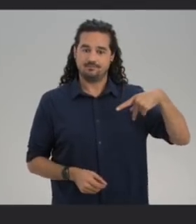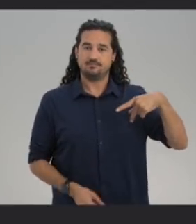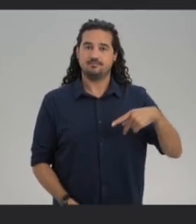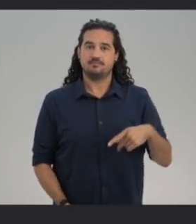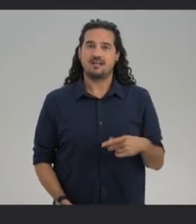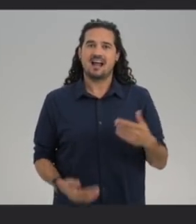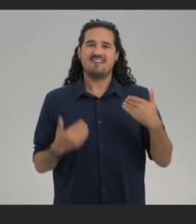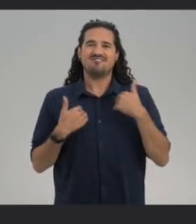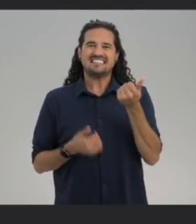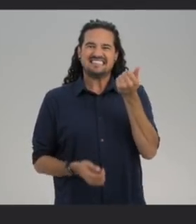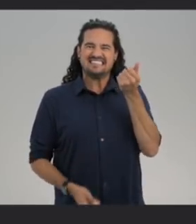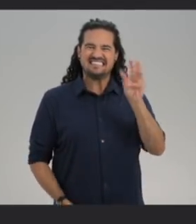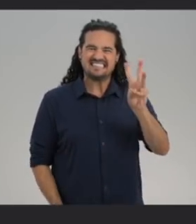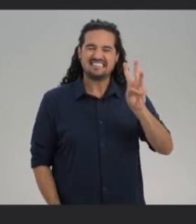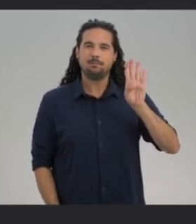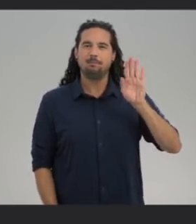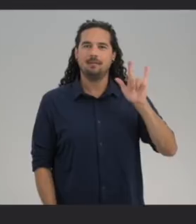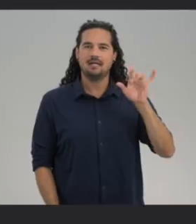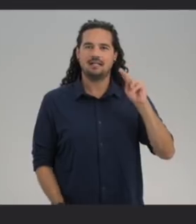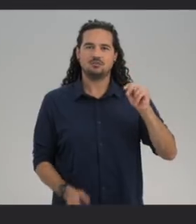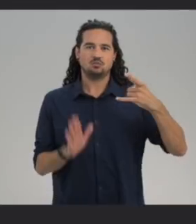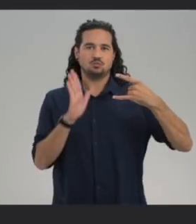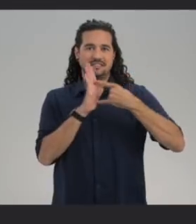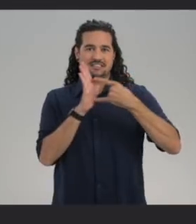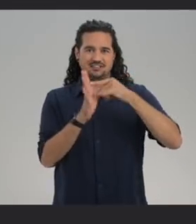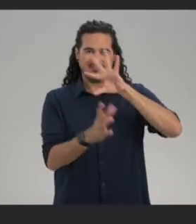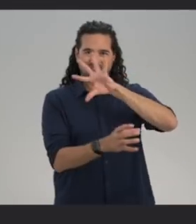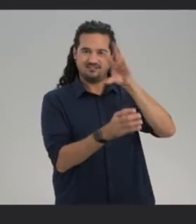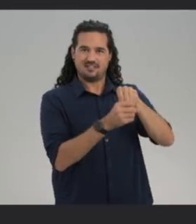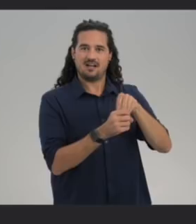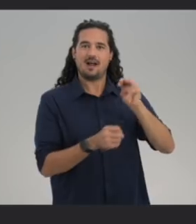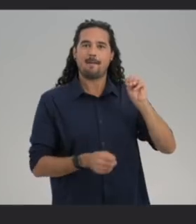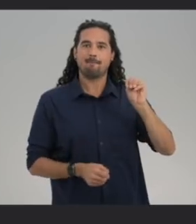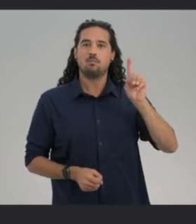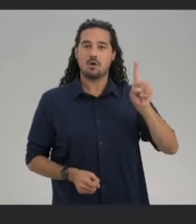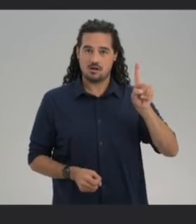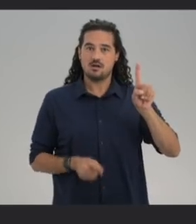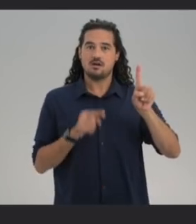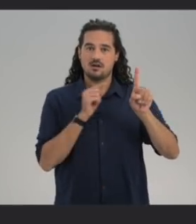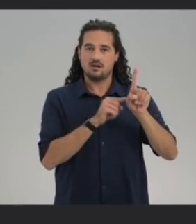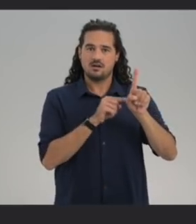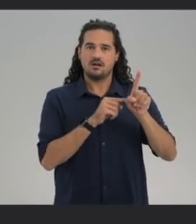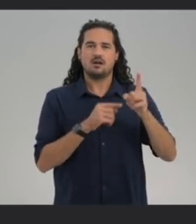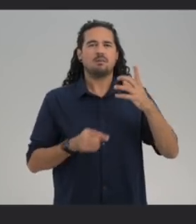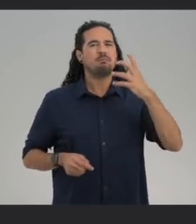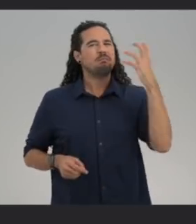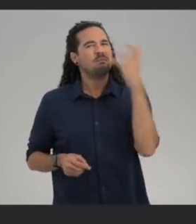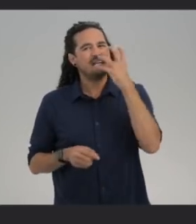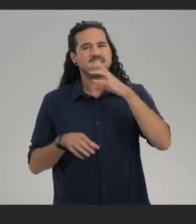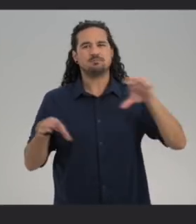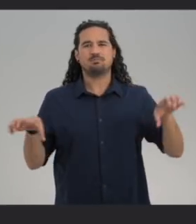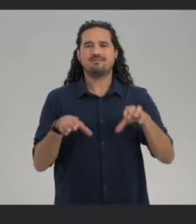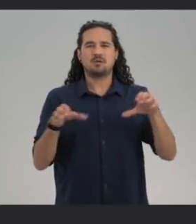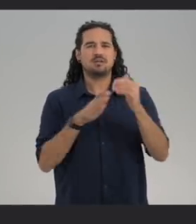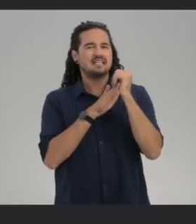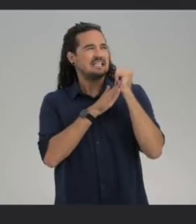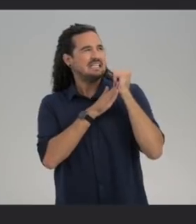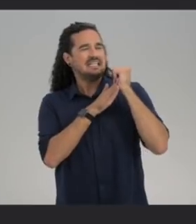M1 has a massive 16 billion transistors. And we use all of these transistors to give M1 amazing performance and leading-edge technologies.